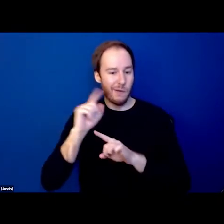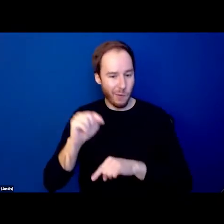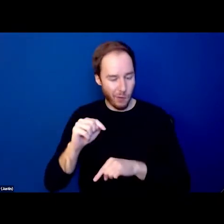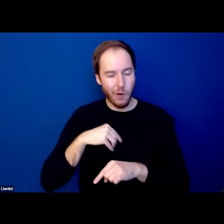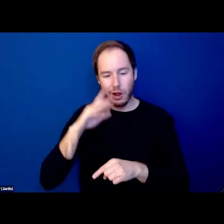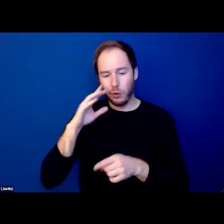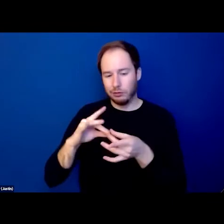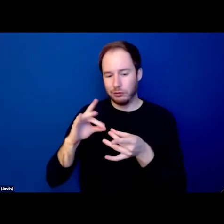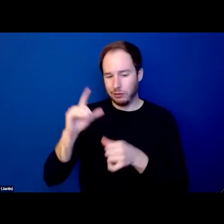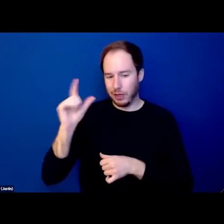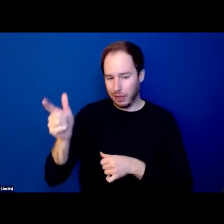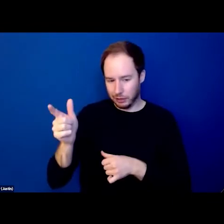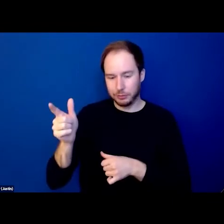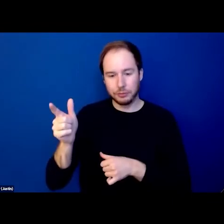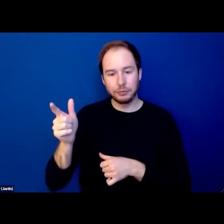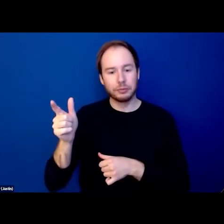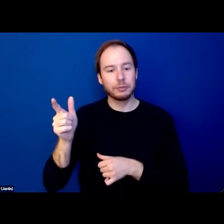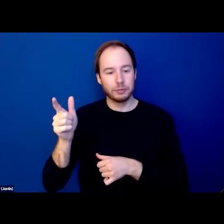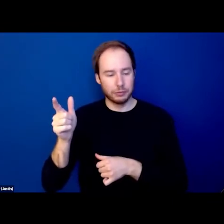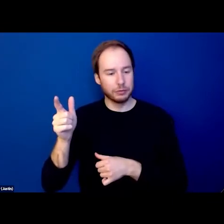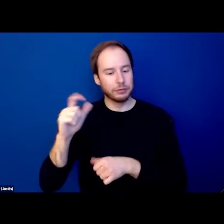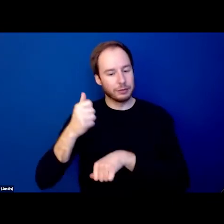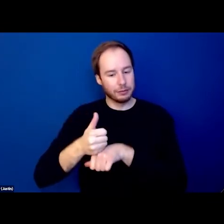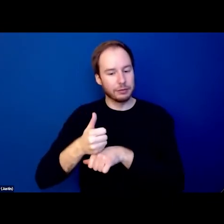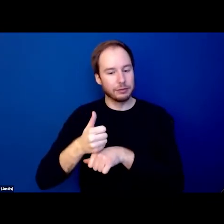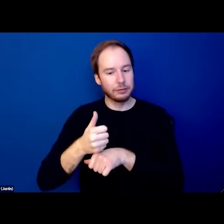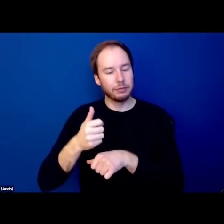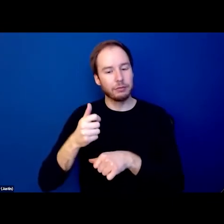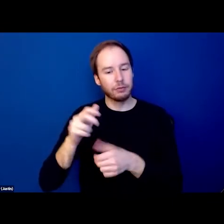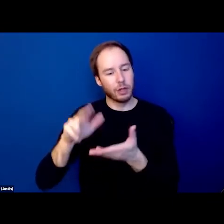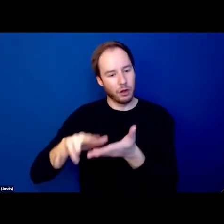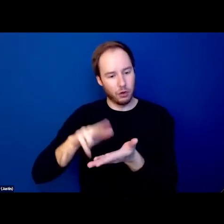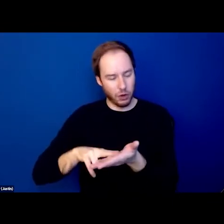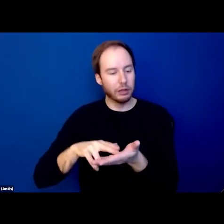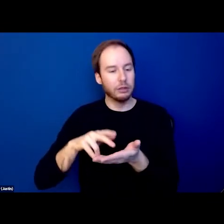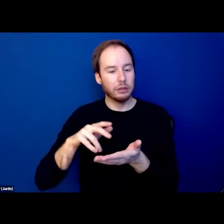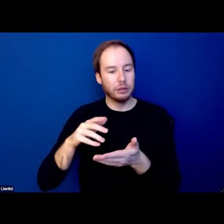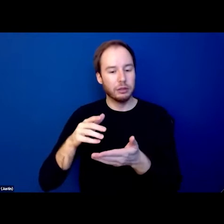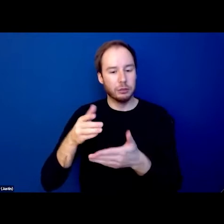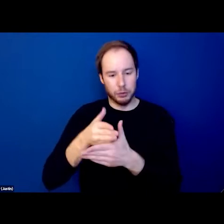in a later slide in laws have created a fundamental contract between tribal nations in the United States.